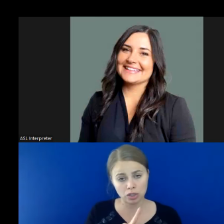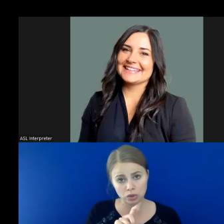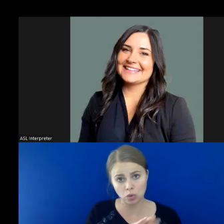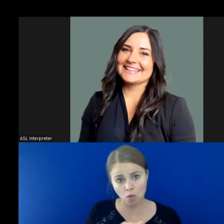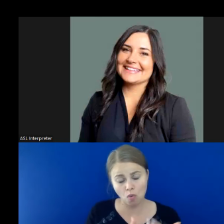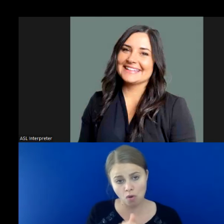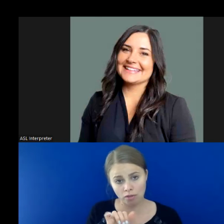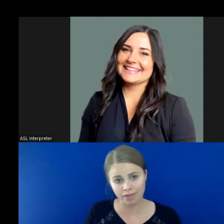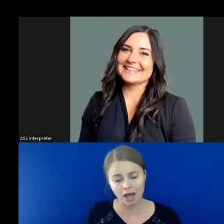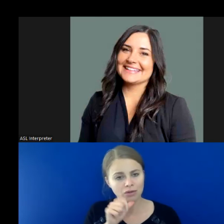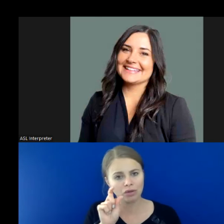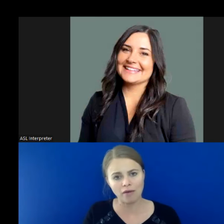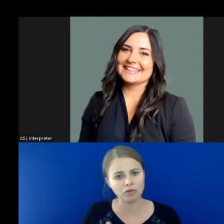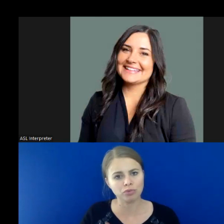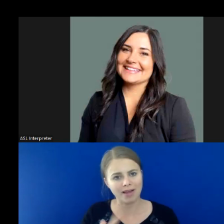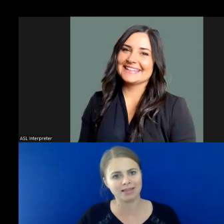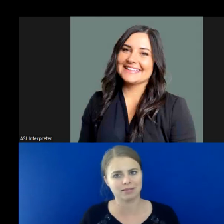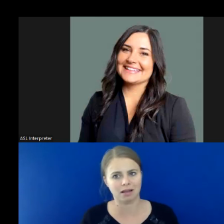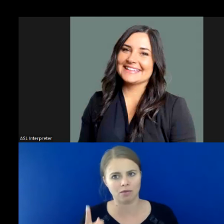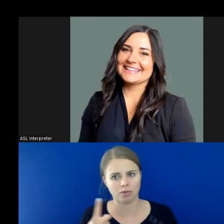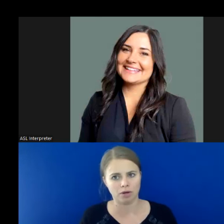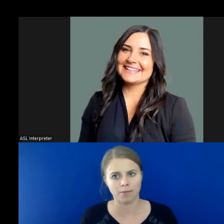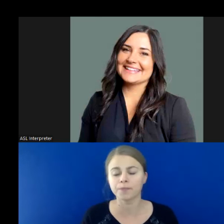And provide it actually to a restricted --